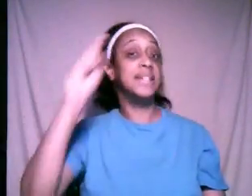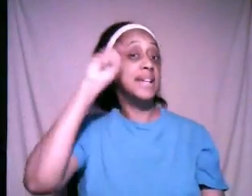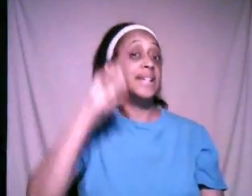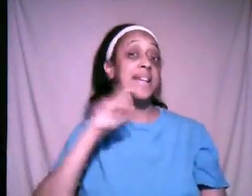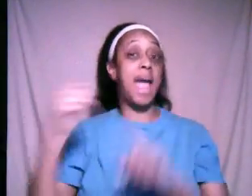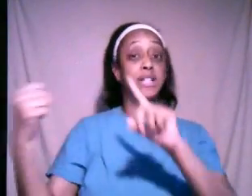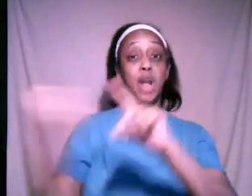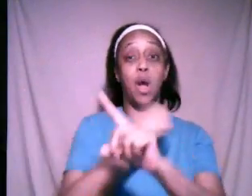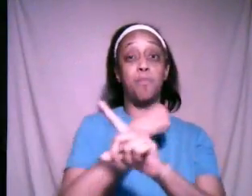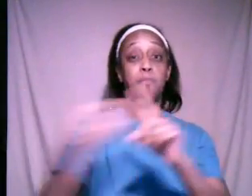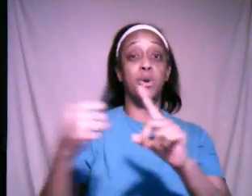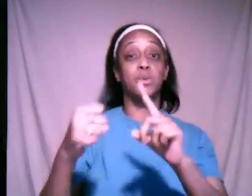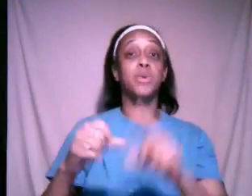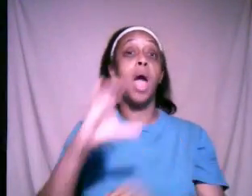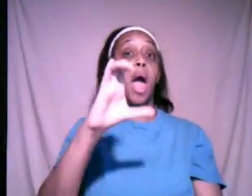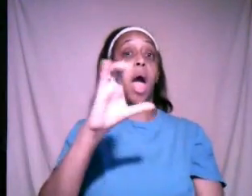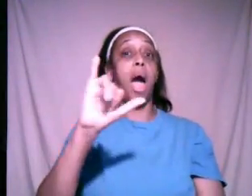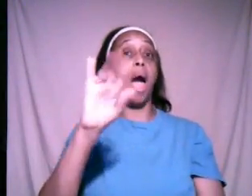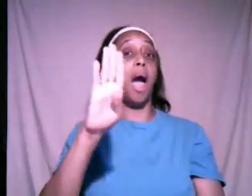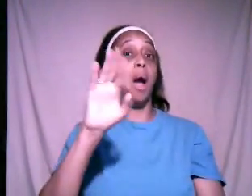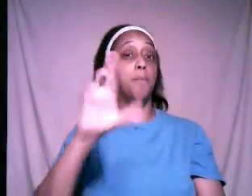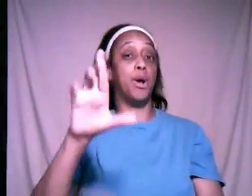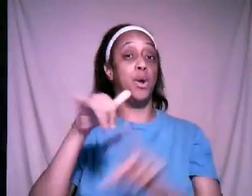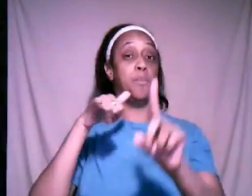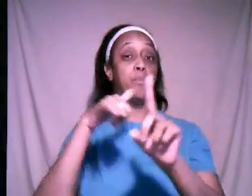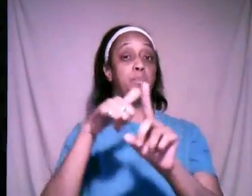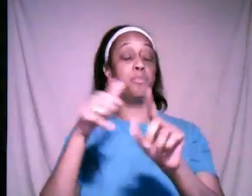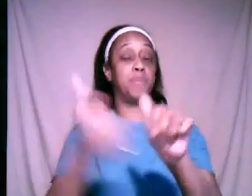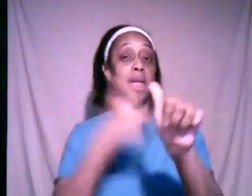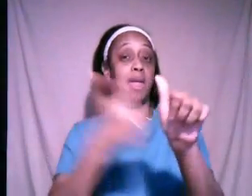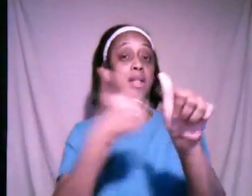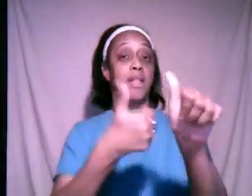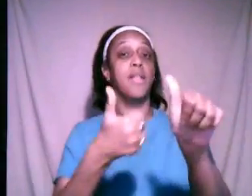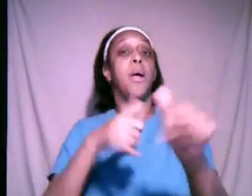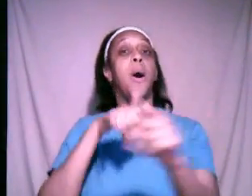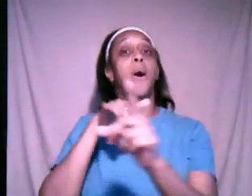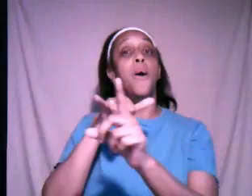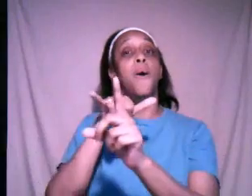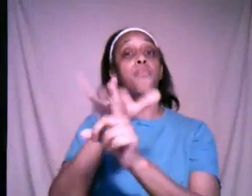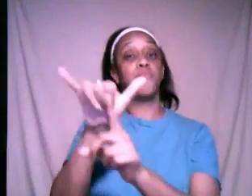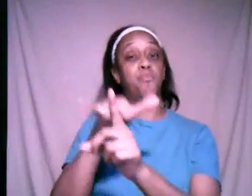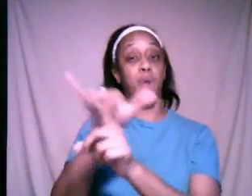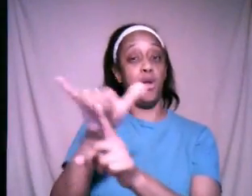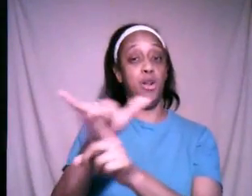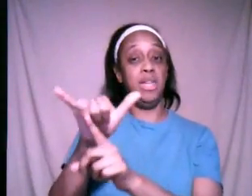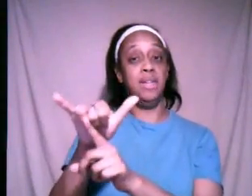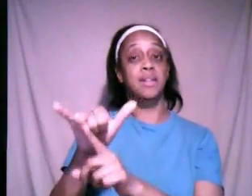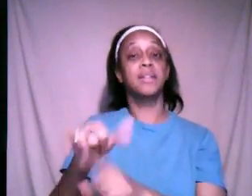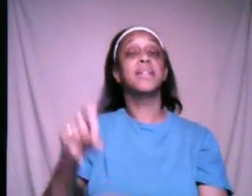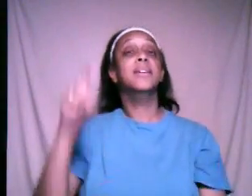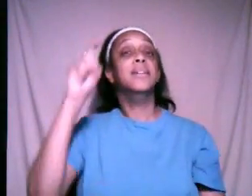sexual abuses, cyberstalking, bullying,